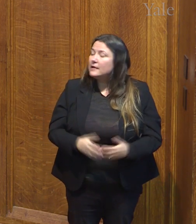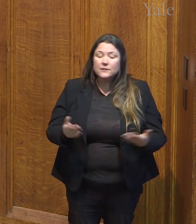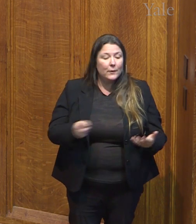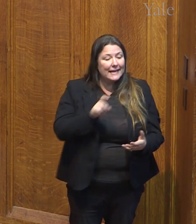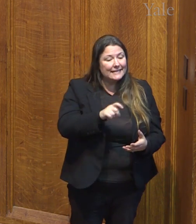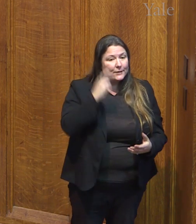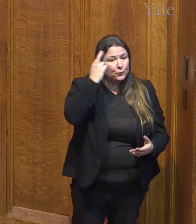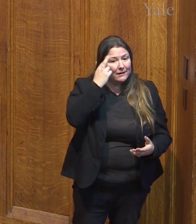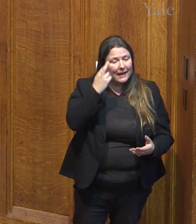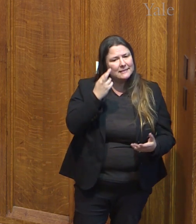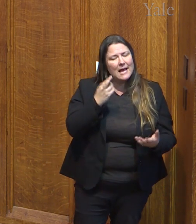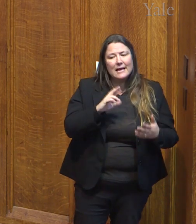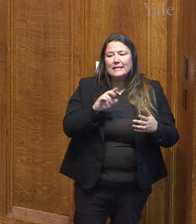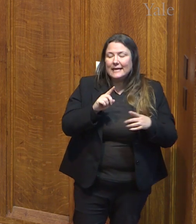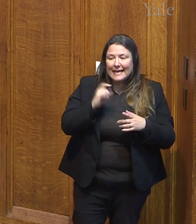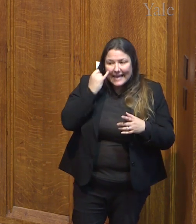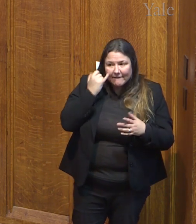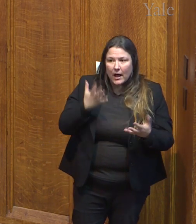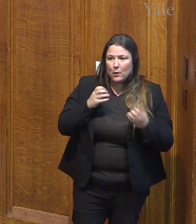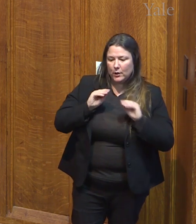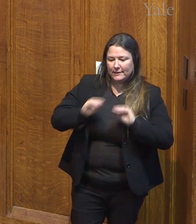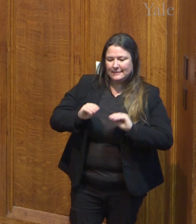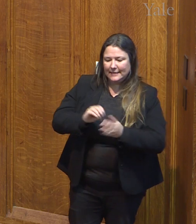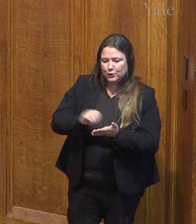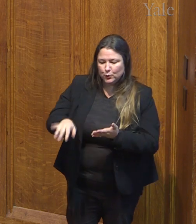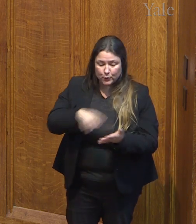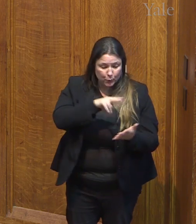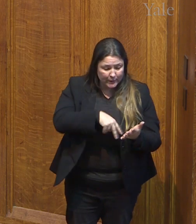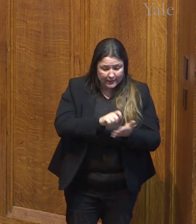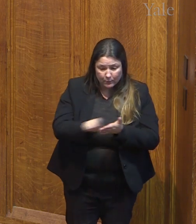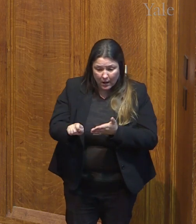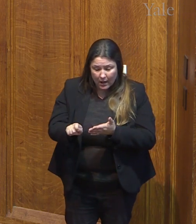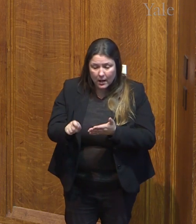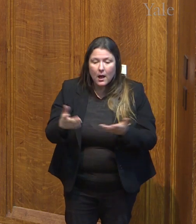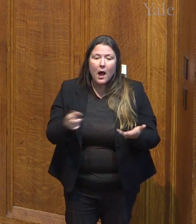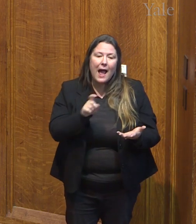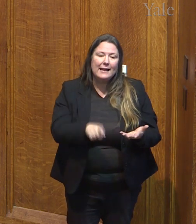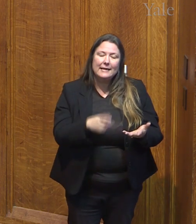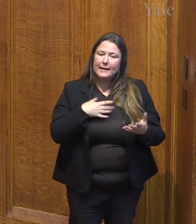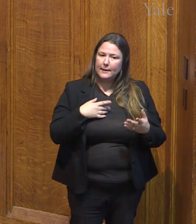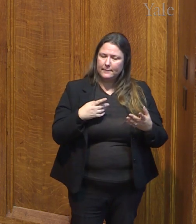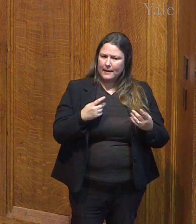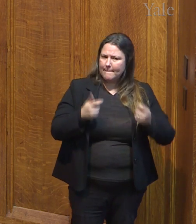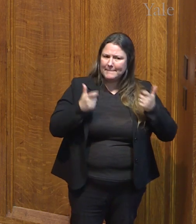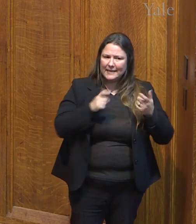his students to read and write was the immediate translation of their own thoughts and images